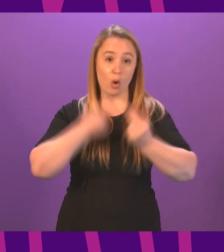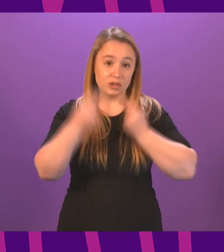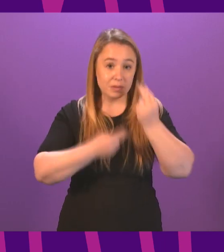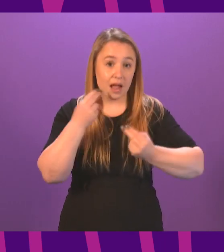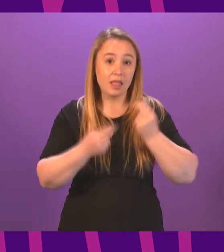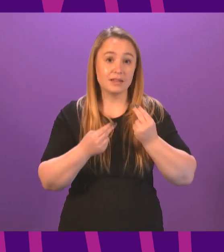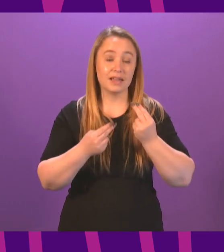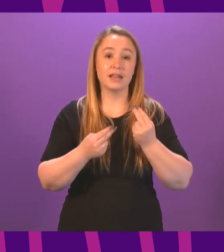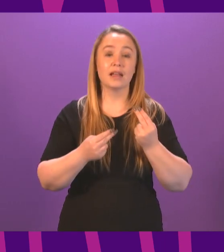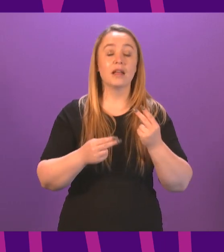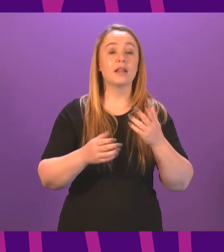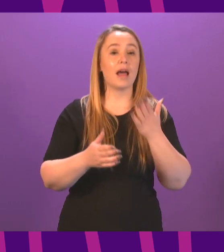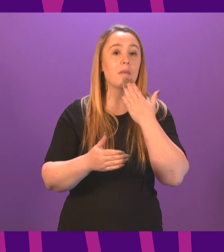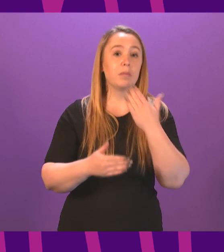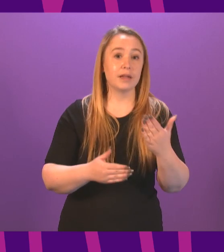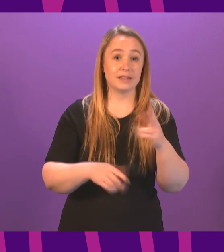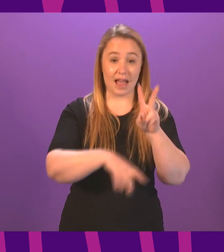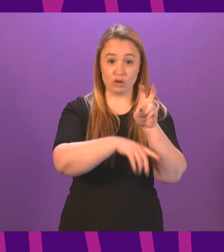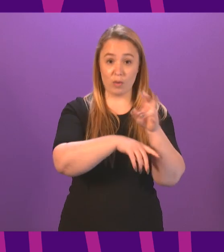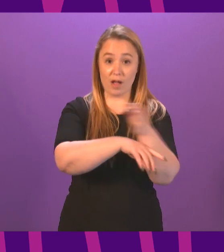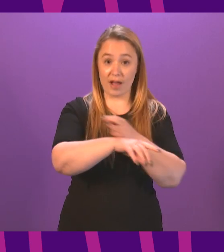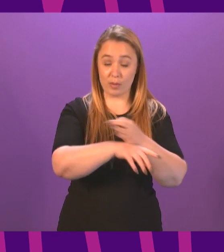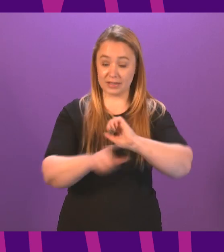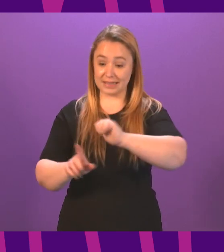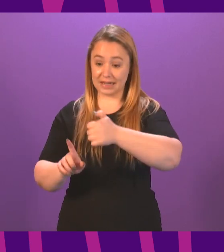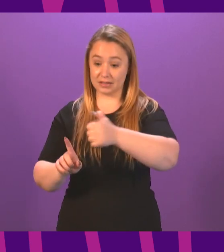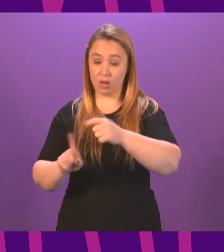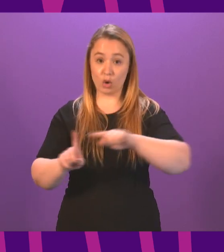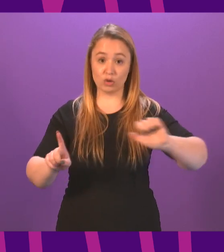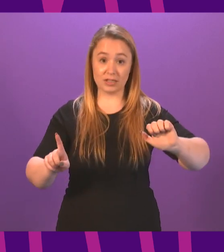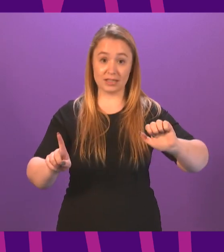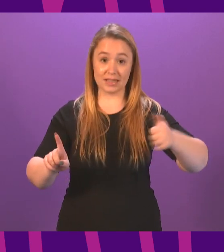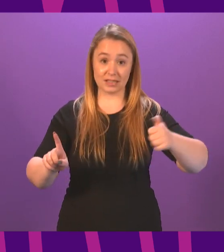being open for 12 hours from 6 am to 6 pm to being open from noon until 9pm? That would